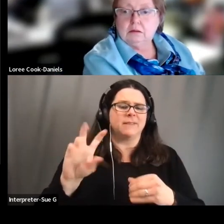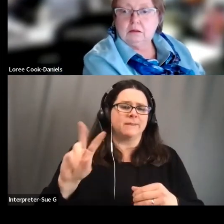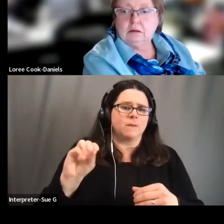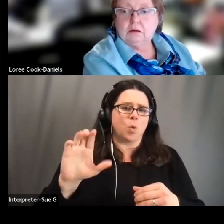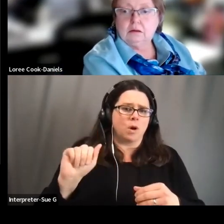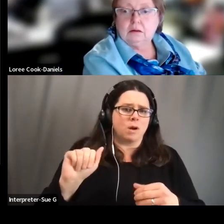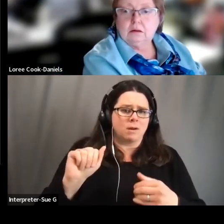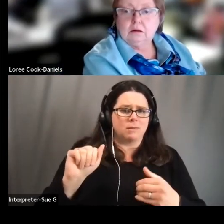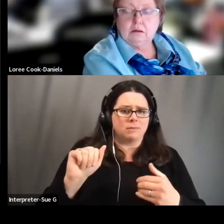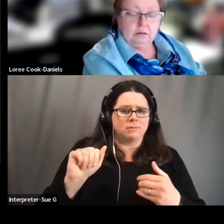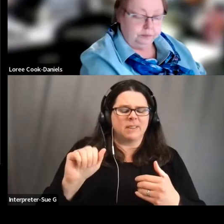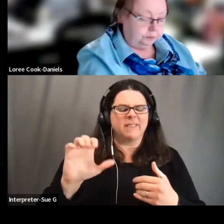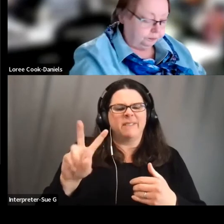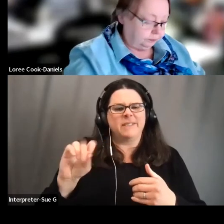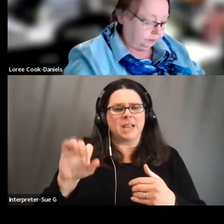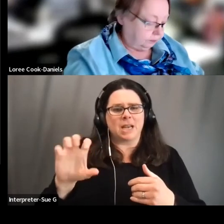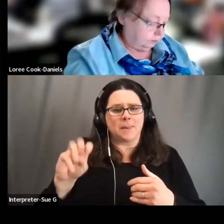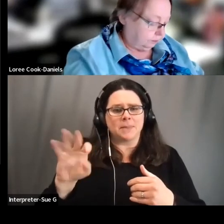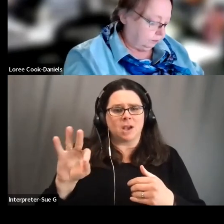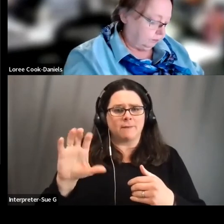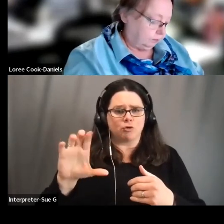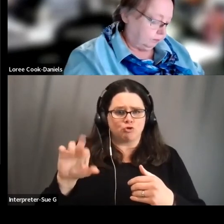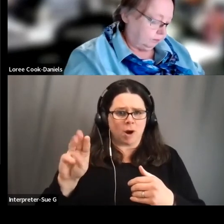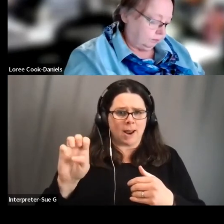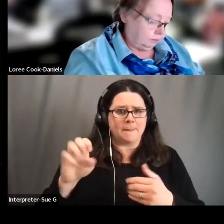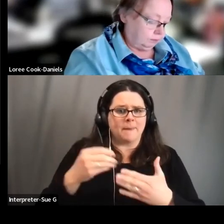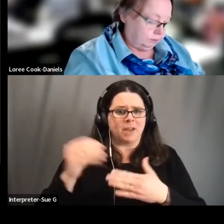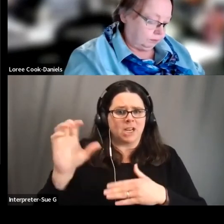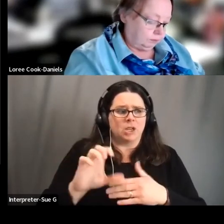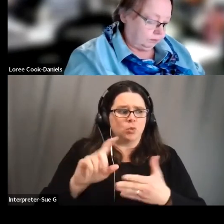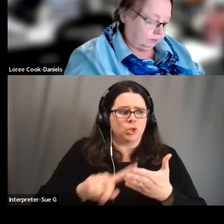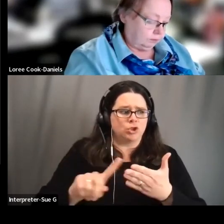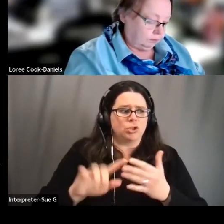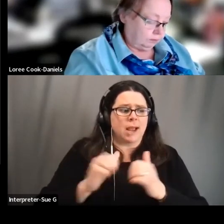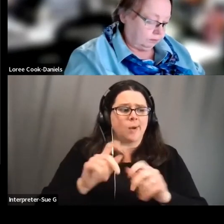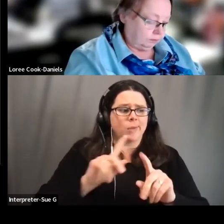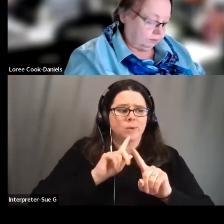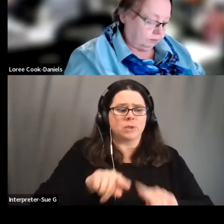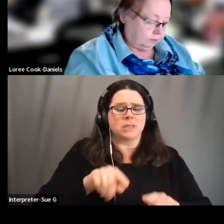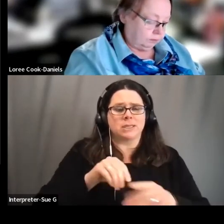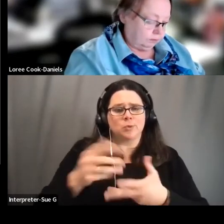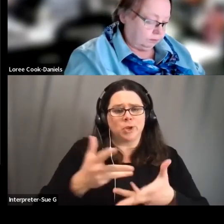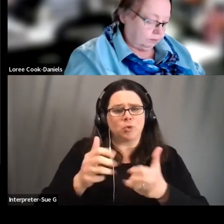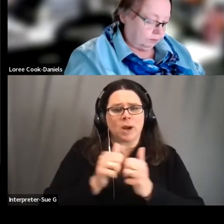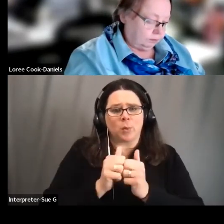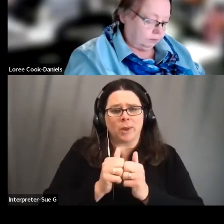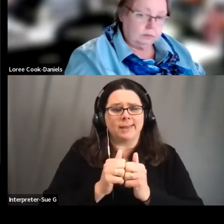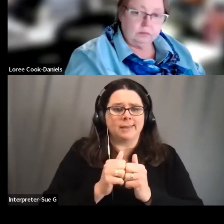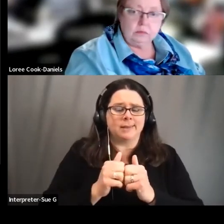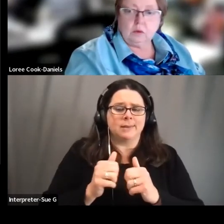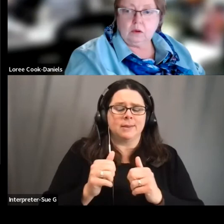and it looked at eight underserved communities and how it interacted with violence and victimization